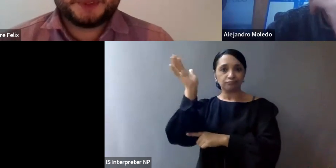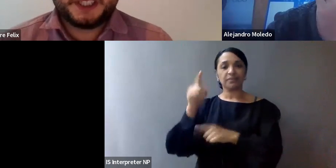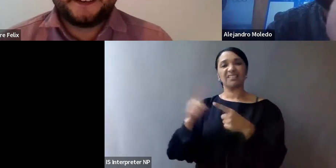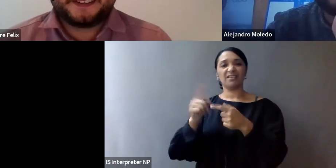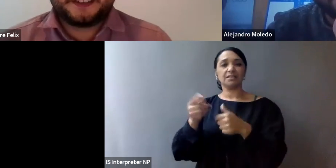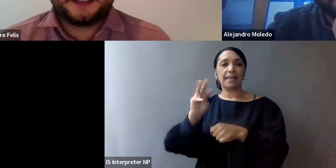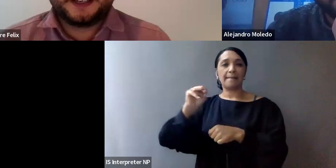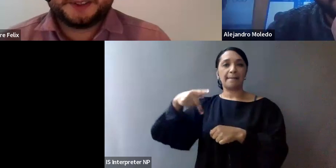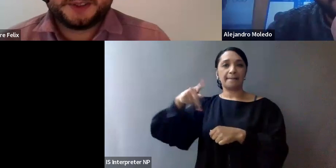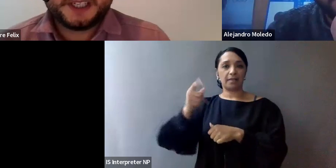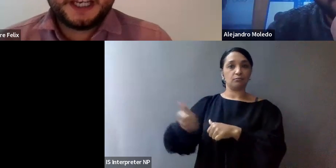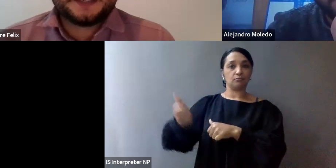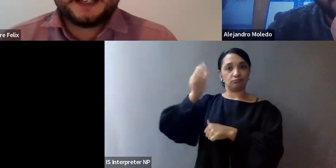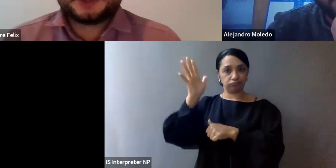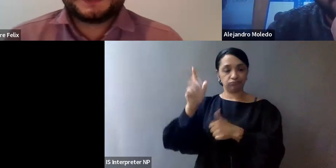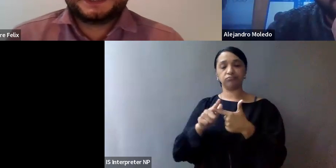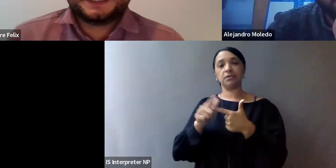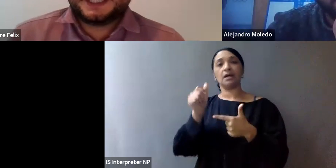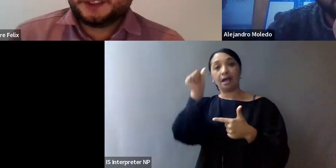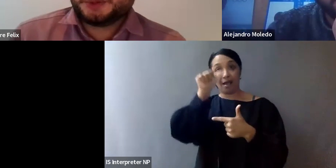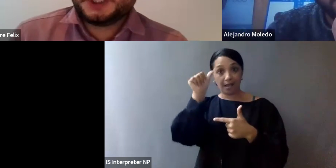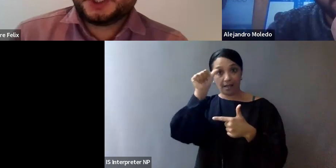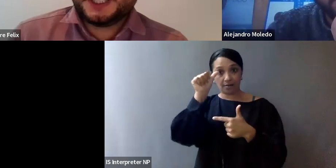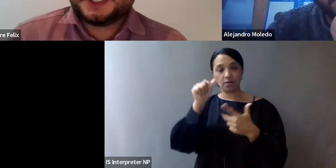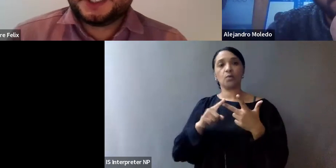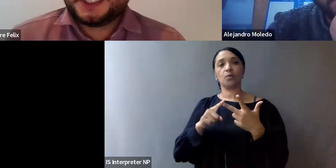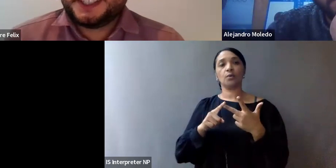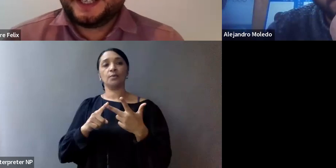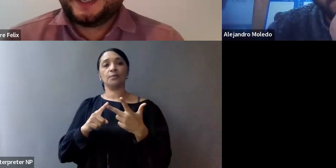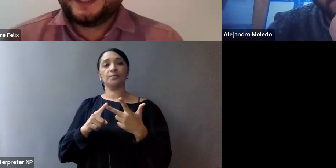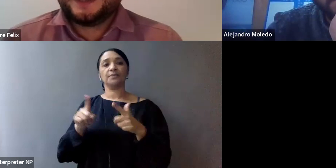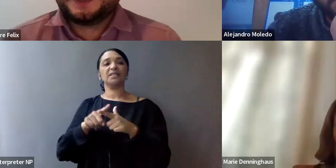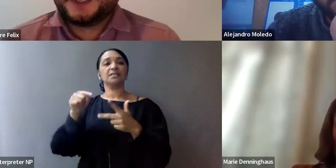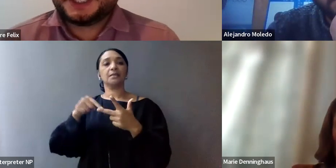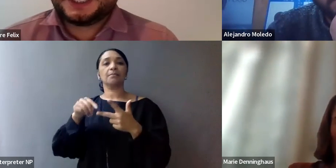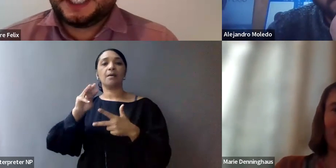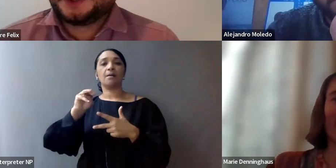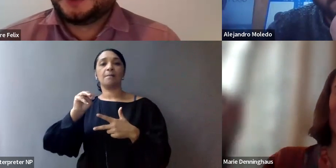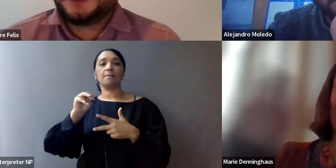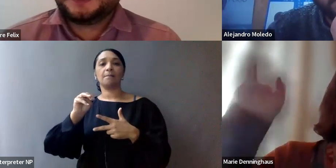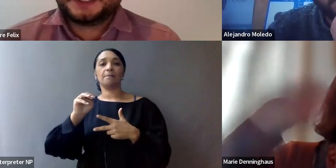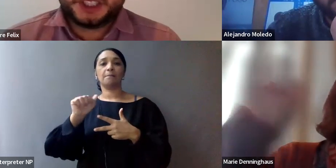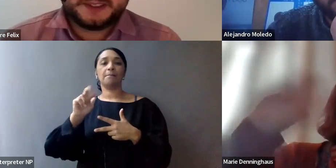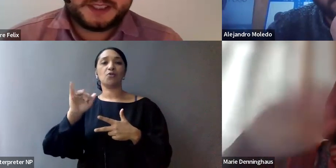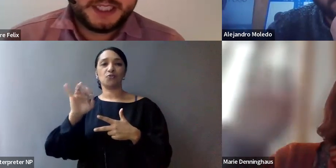our Deputy Director Alejandro Moledo, and Marie Denninghaus, who answered the questions also on the chat.